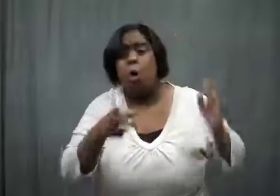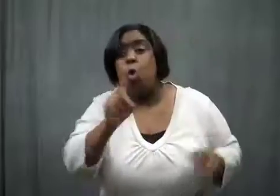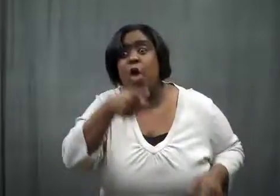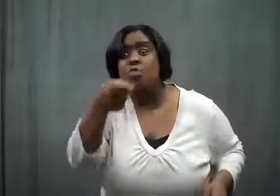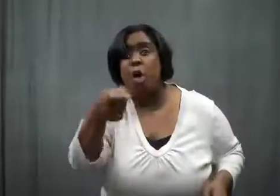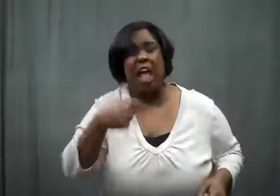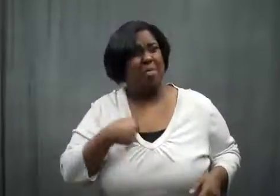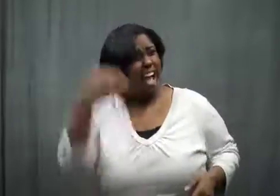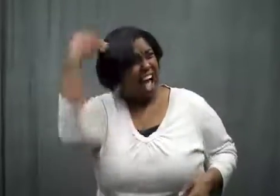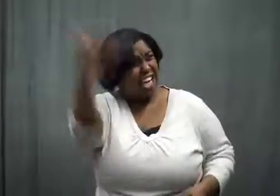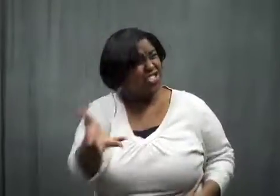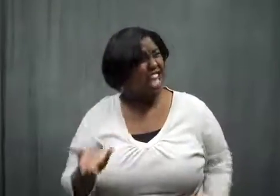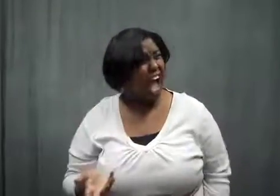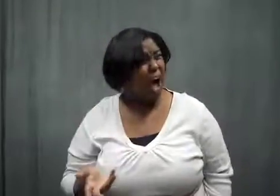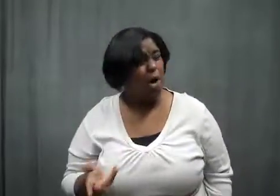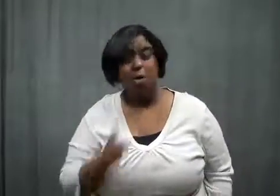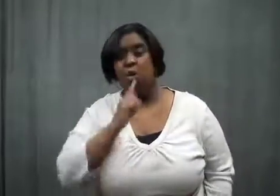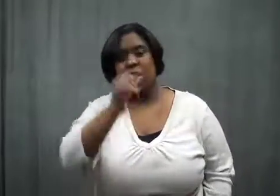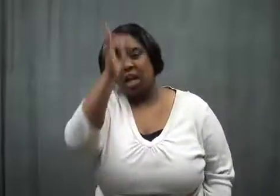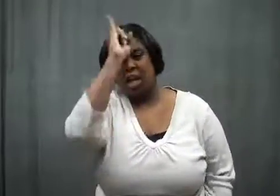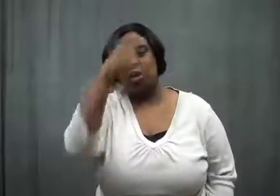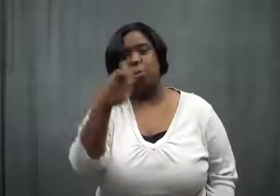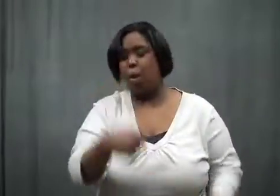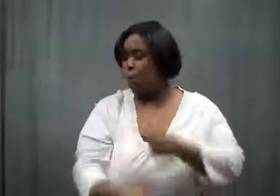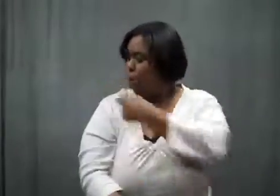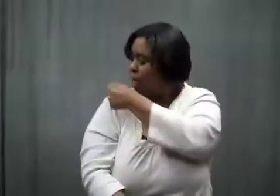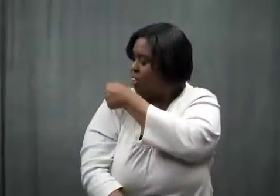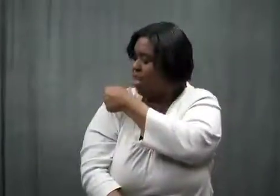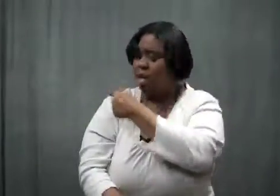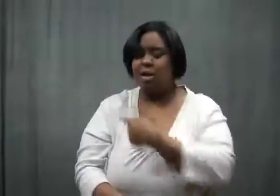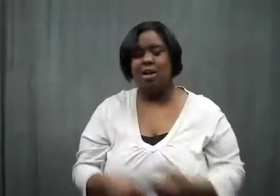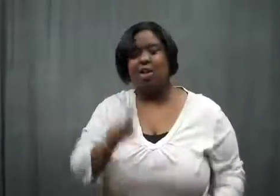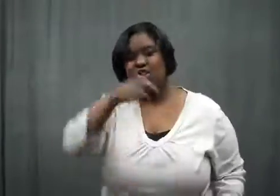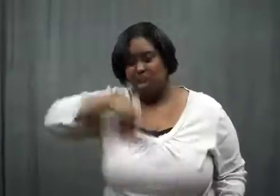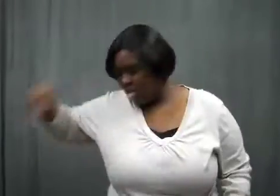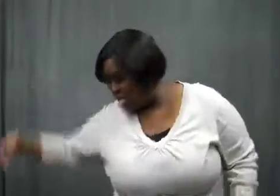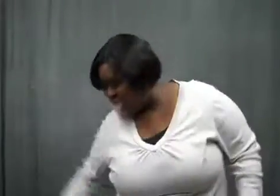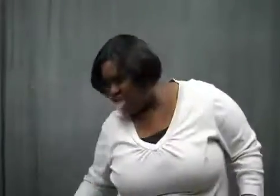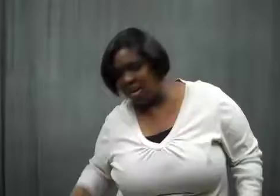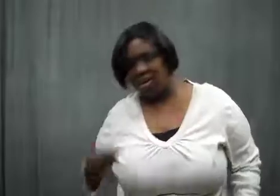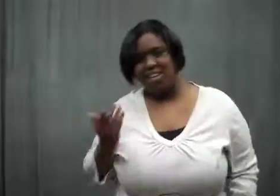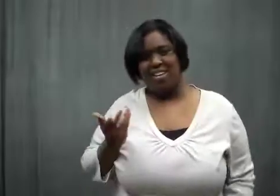She said, "Where's the spray?" I said, "I don't know!" I was such an idiot. It was right there behind me. I should have put it down on the floor.